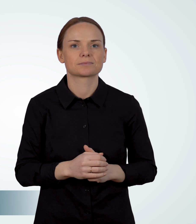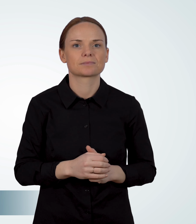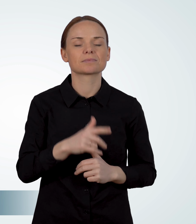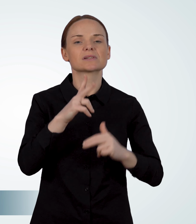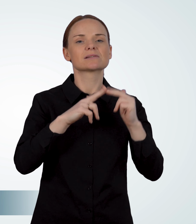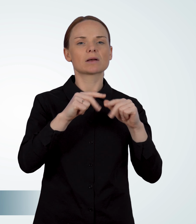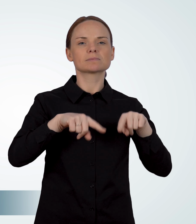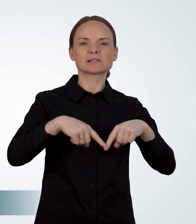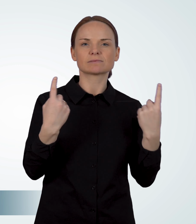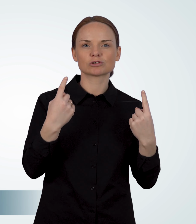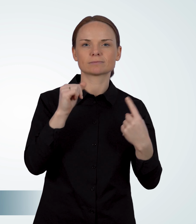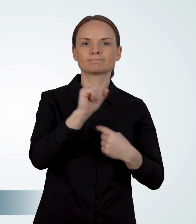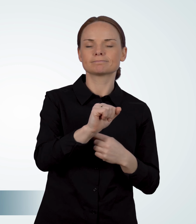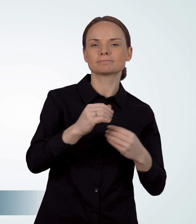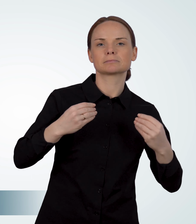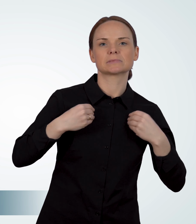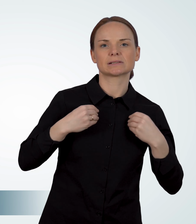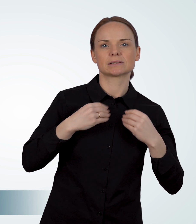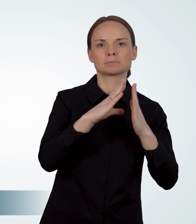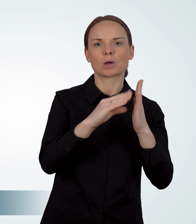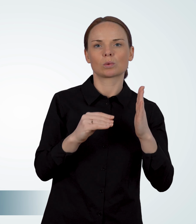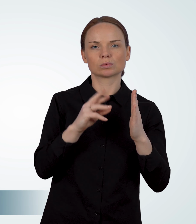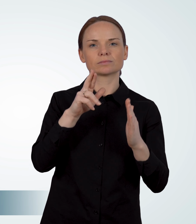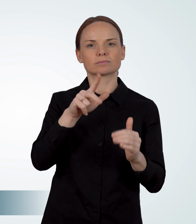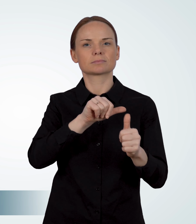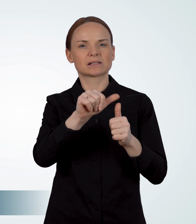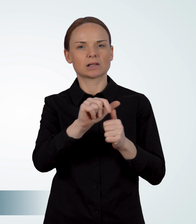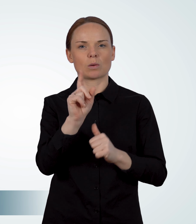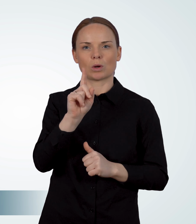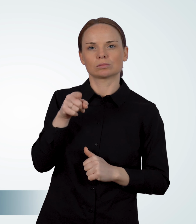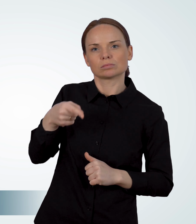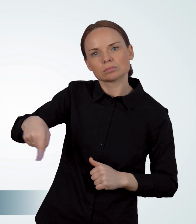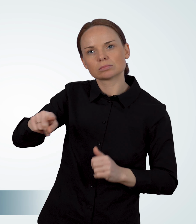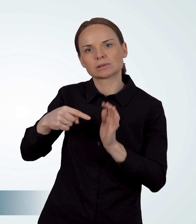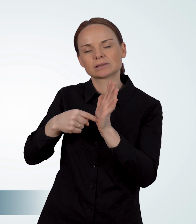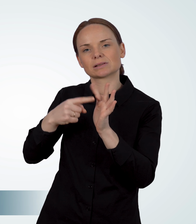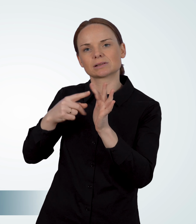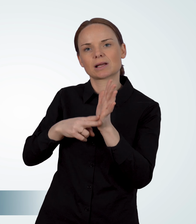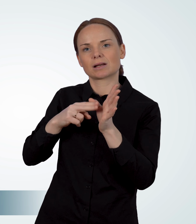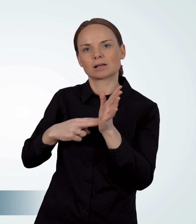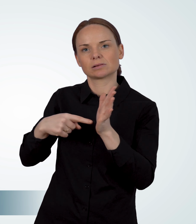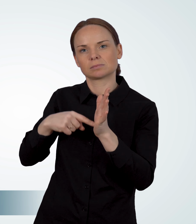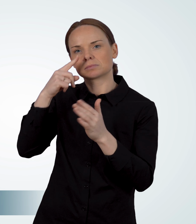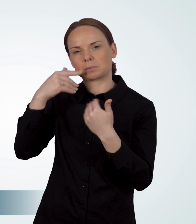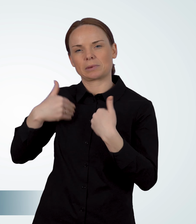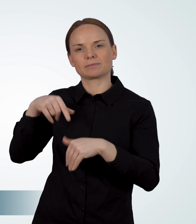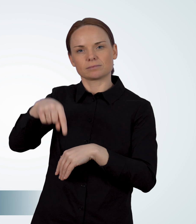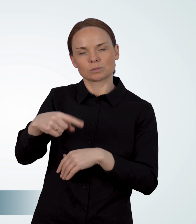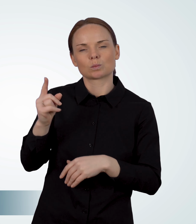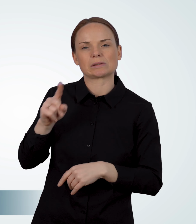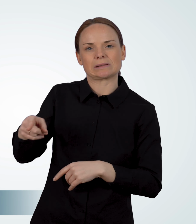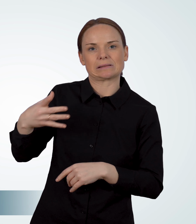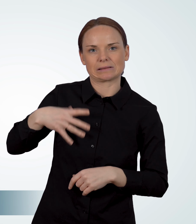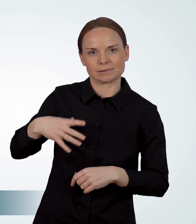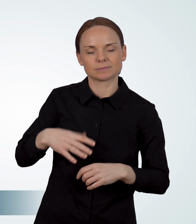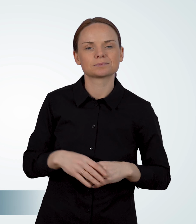• develop different business models that are better for what tenants need